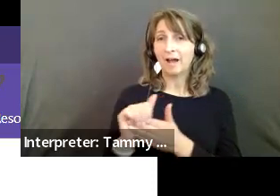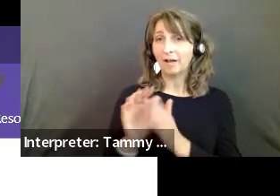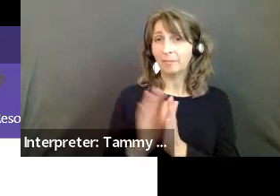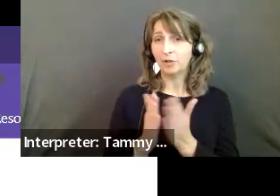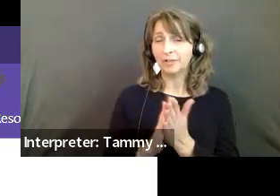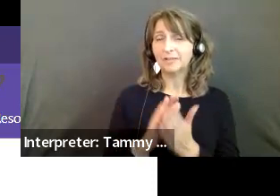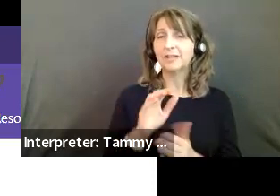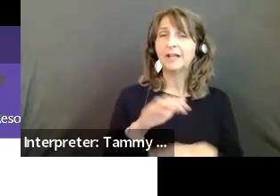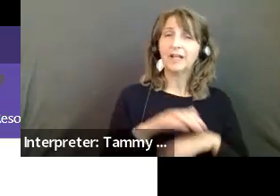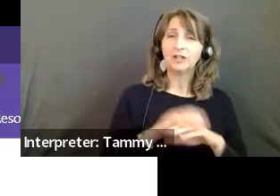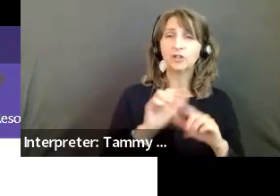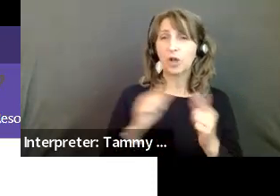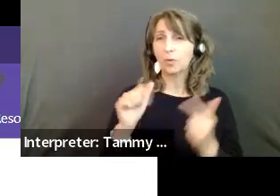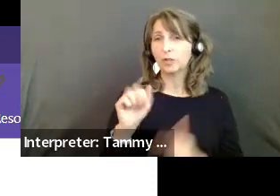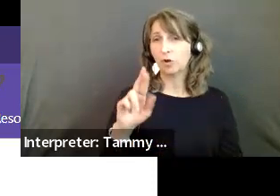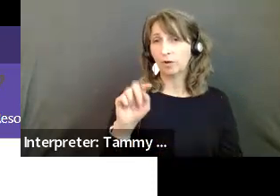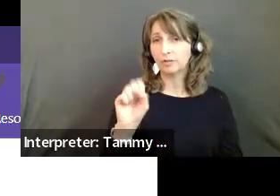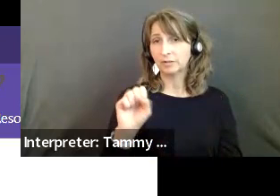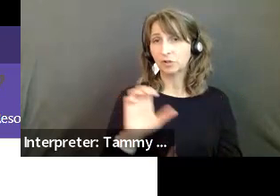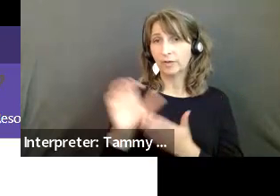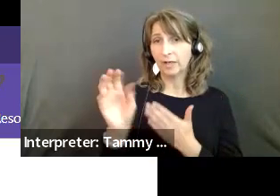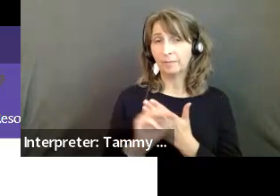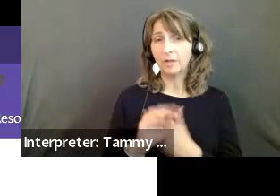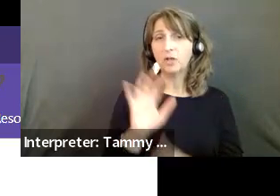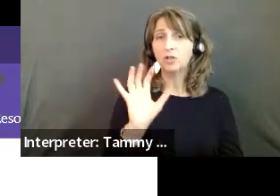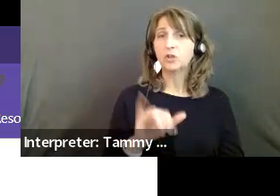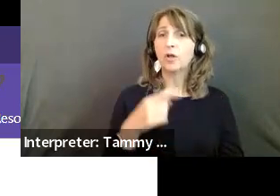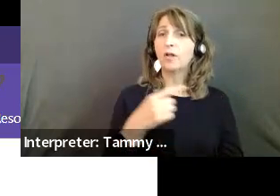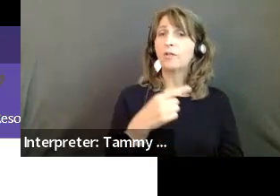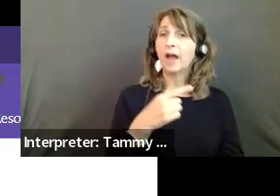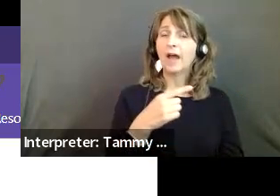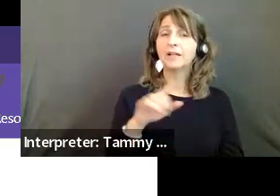And the particular unit is, the line which in the wardrobe. And I think it's the sixth grade unit.